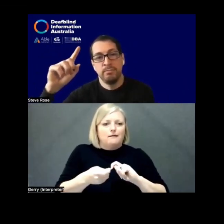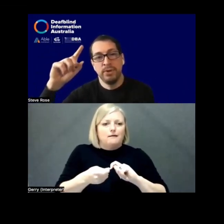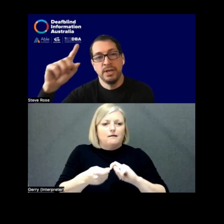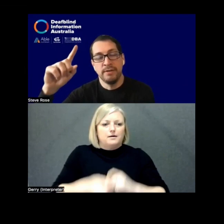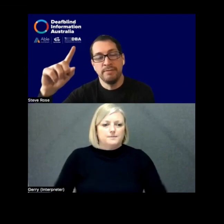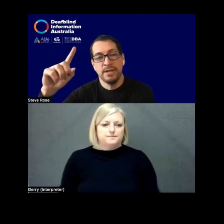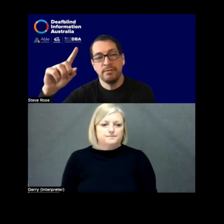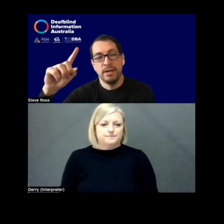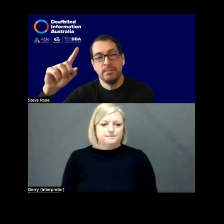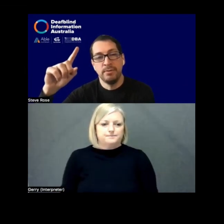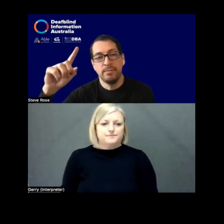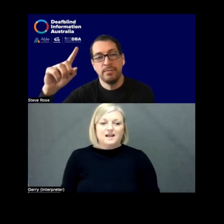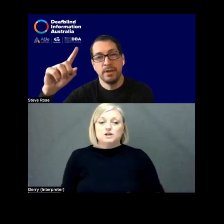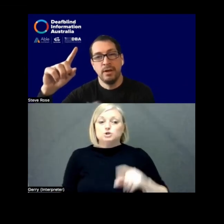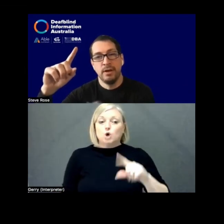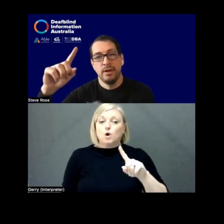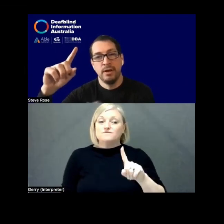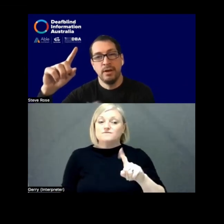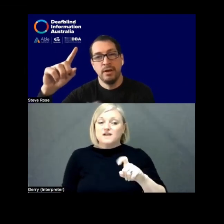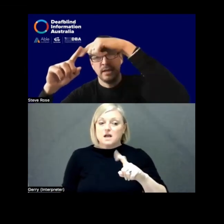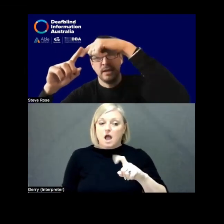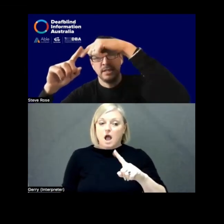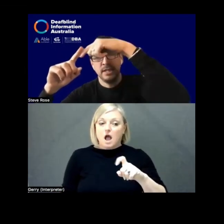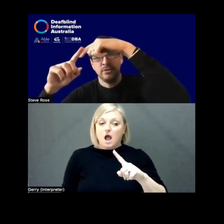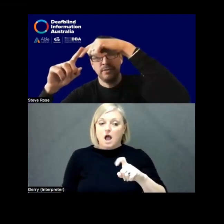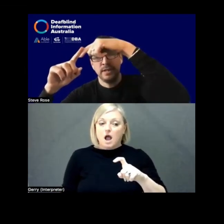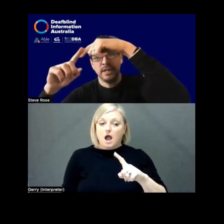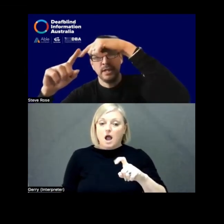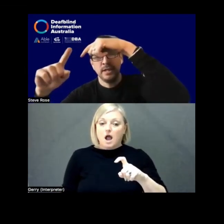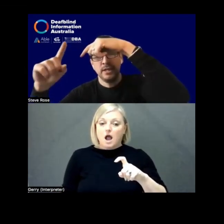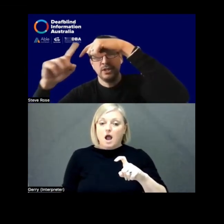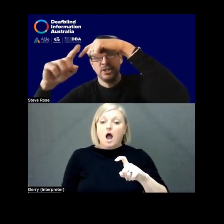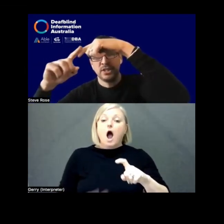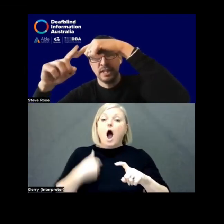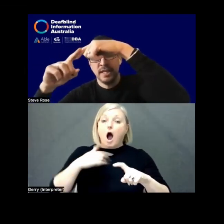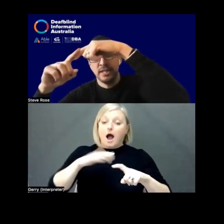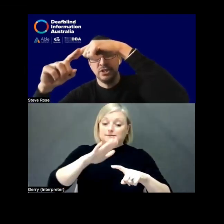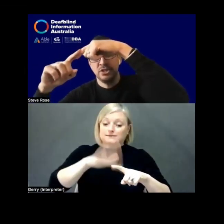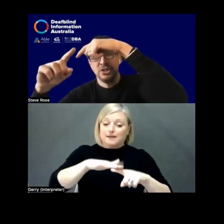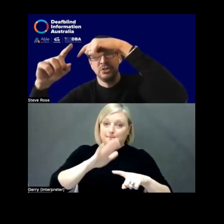putting her finger up, I'm saying, "I see your finger." She's going, "Yes you do,